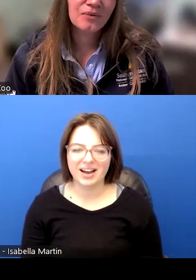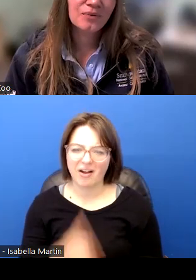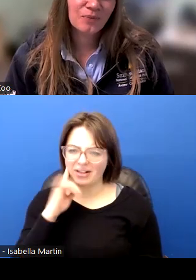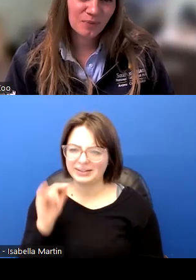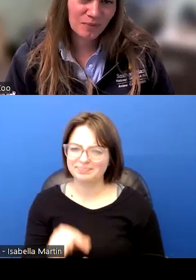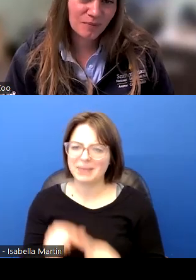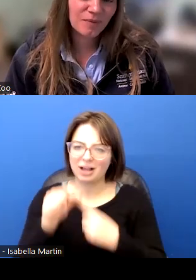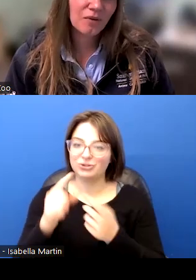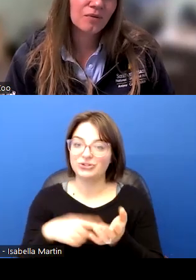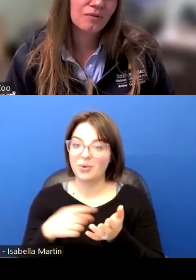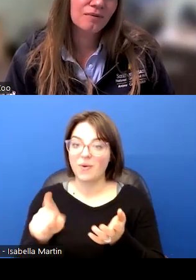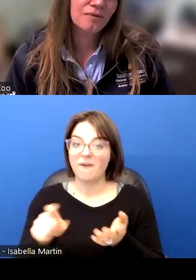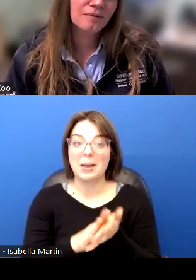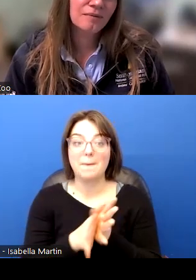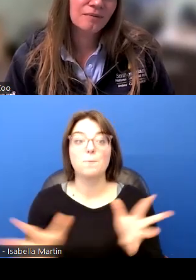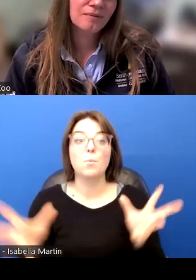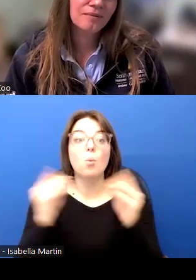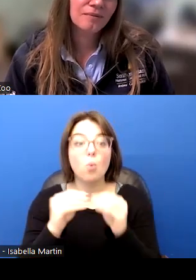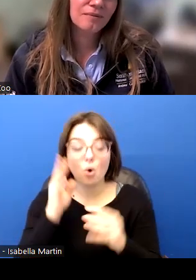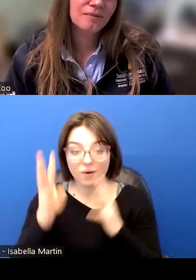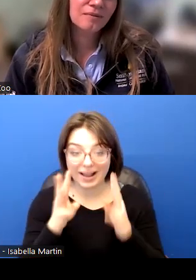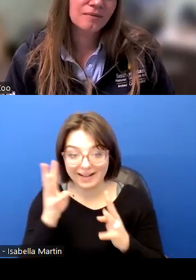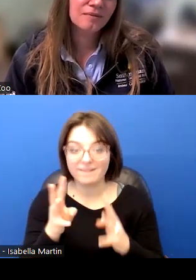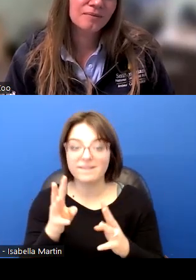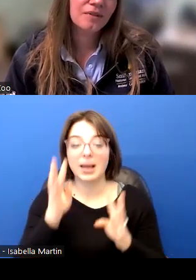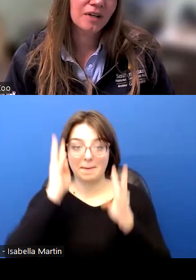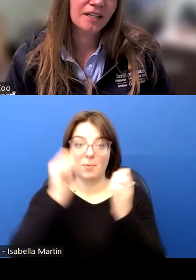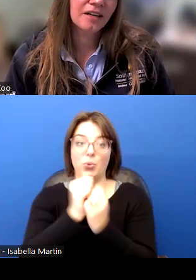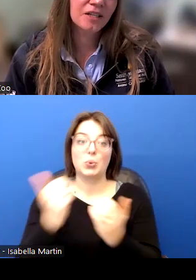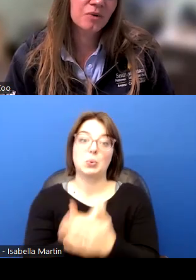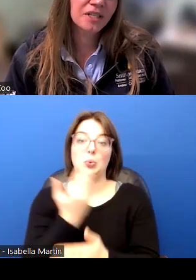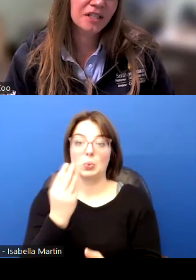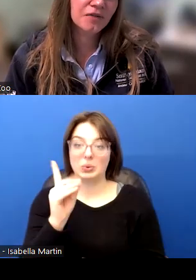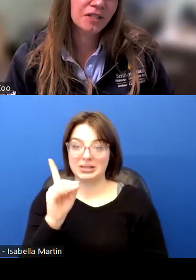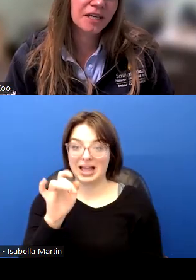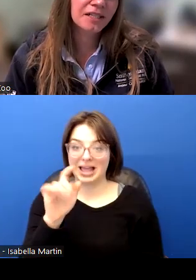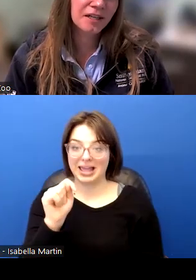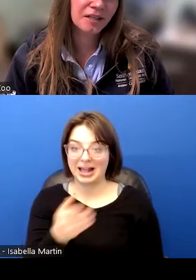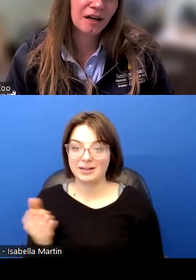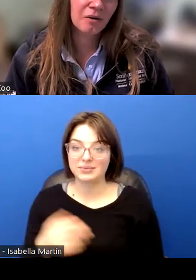more creative and come up with brand new diet items. >>Erin: Right yeah, these were biscuits for Tian Tian